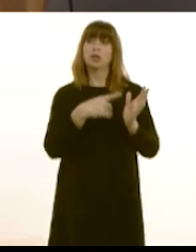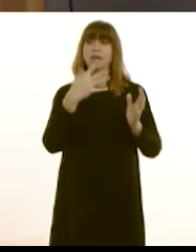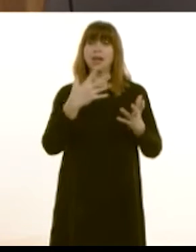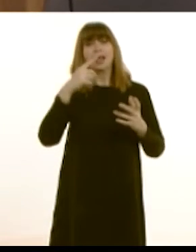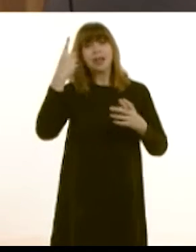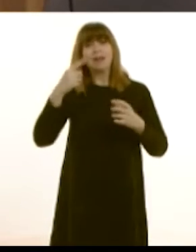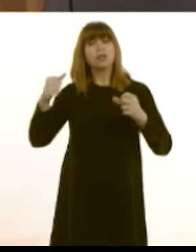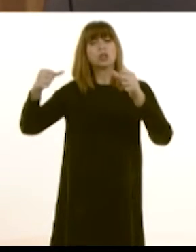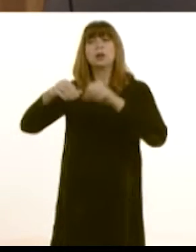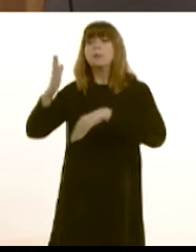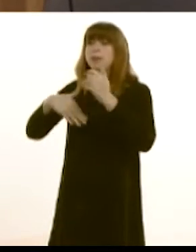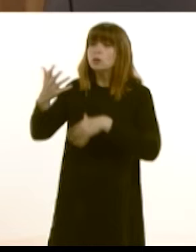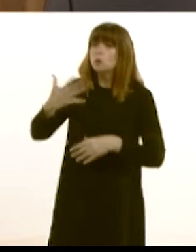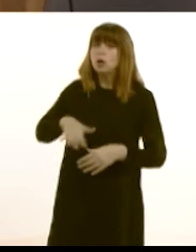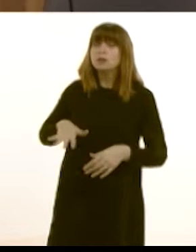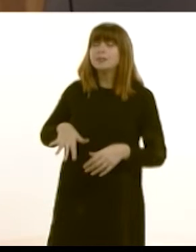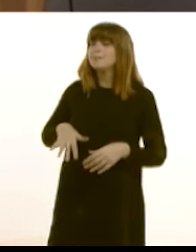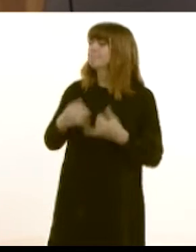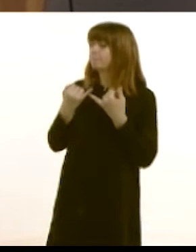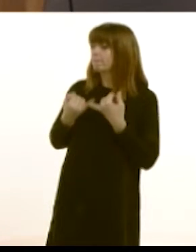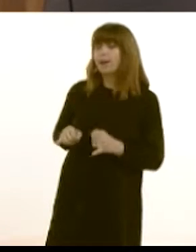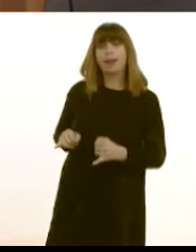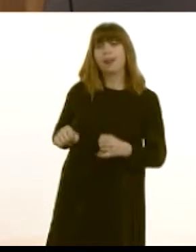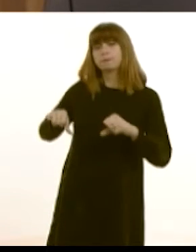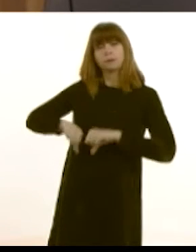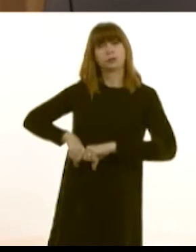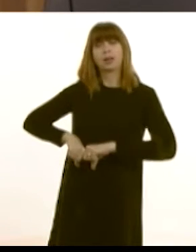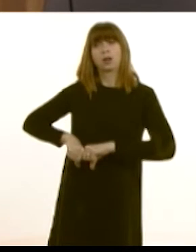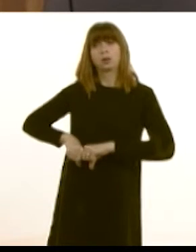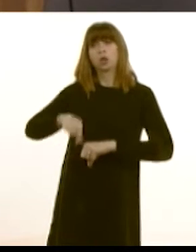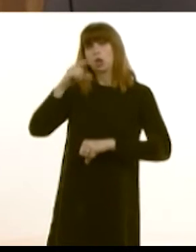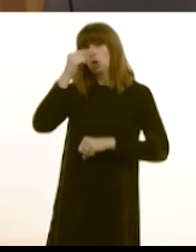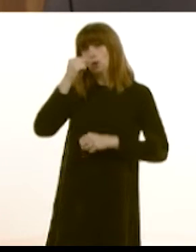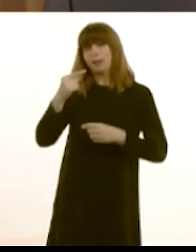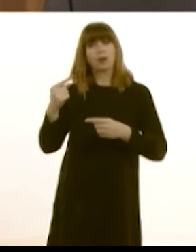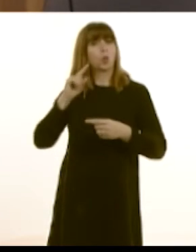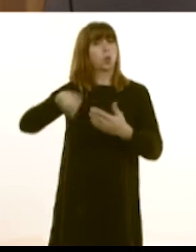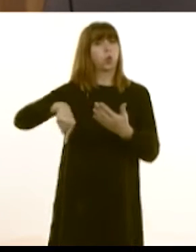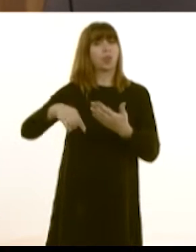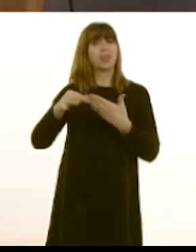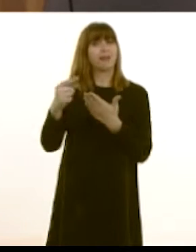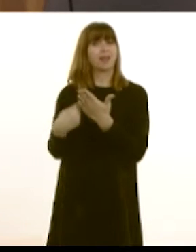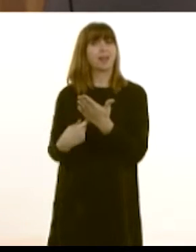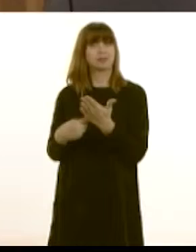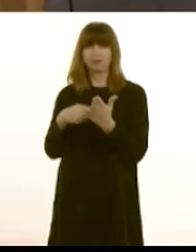permission in circumstances where they do not follow that planning guidance. But the planning guidance is absolutely crystal clear.